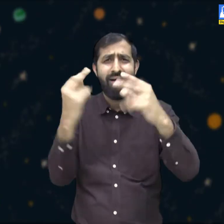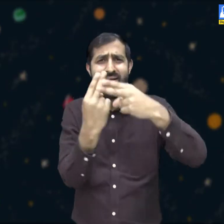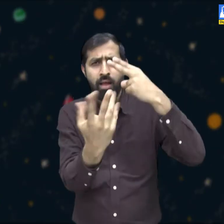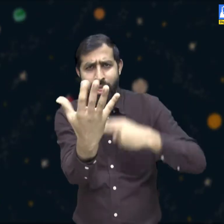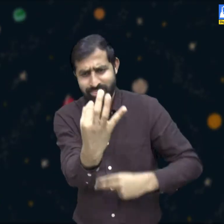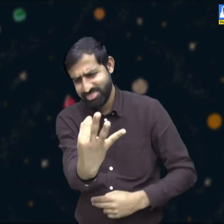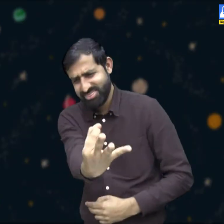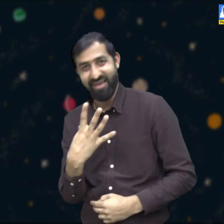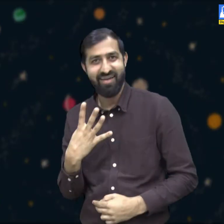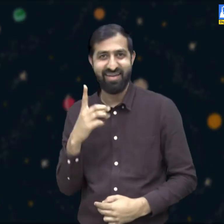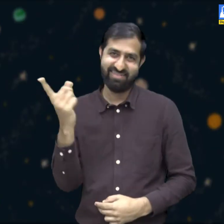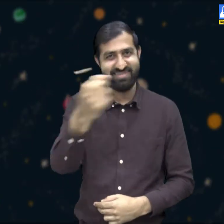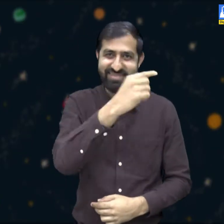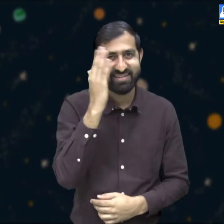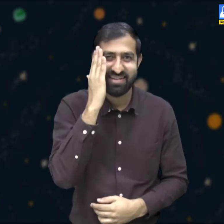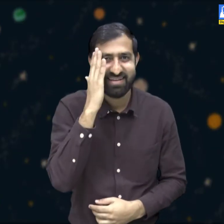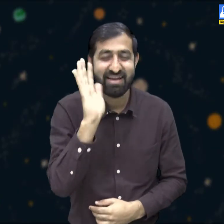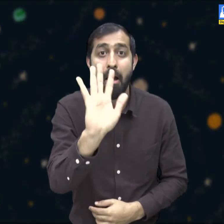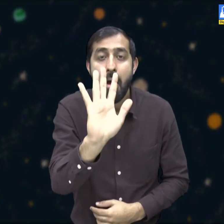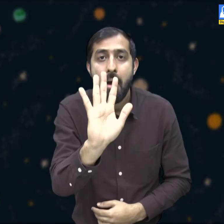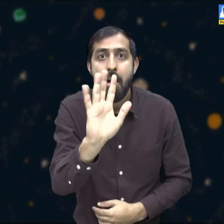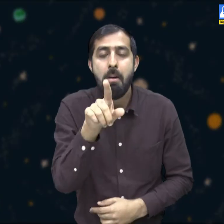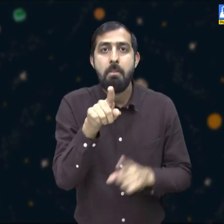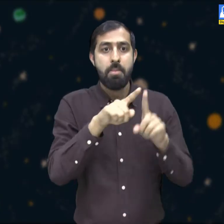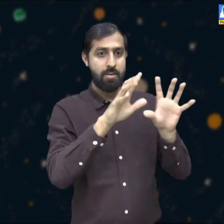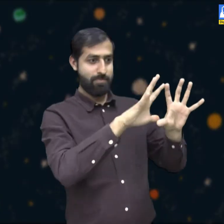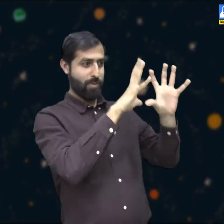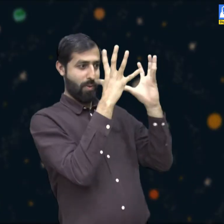Everyone is interested to watch these kind of movies.